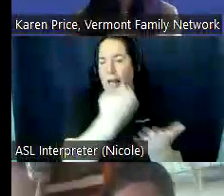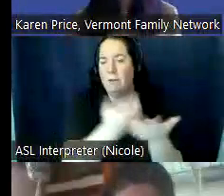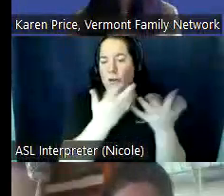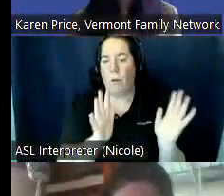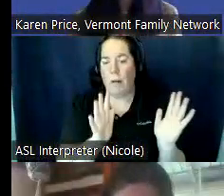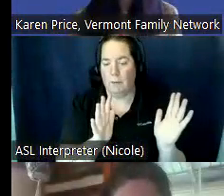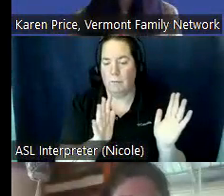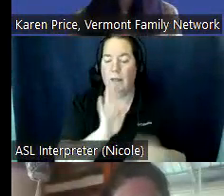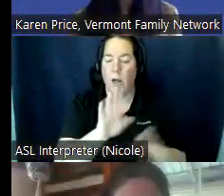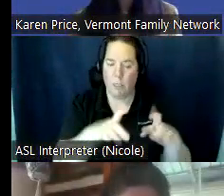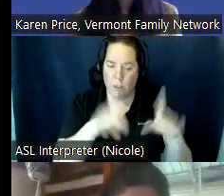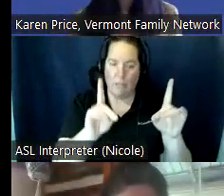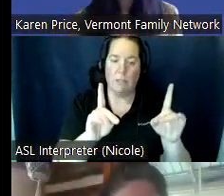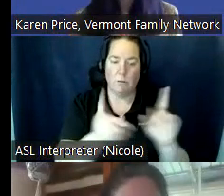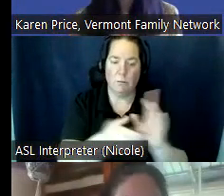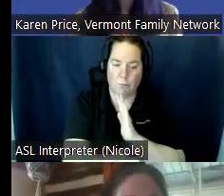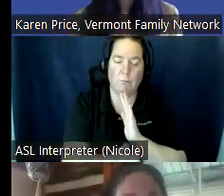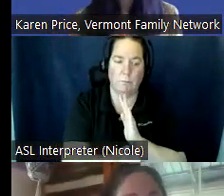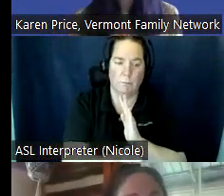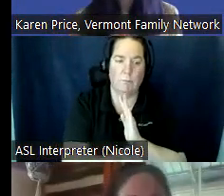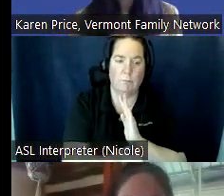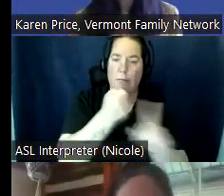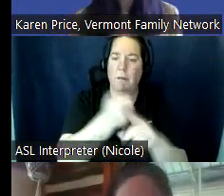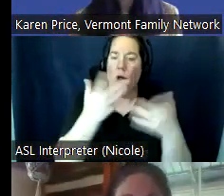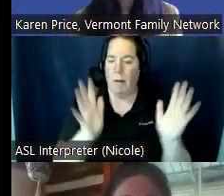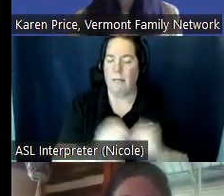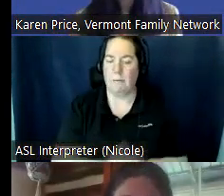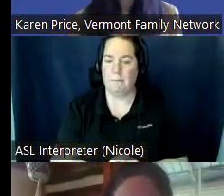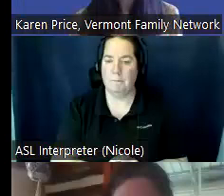educational performance has been impacted. I just want to be clear here that this is for the